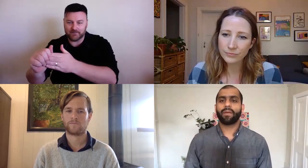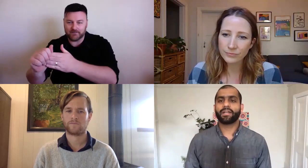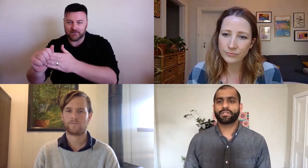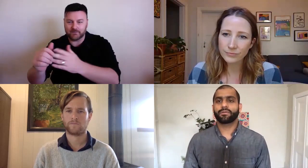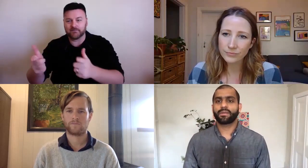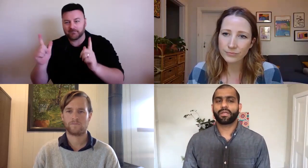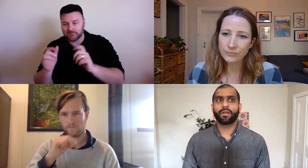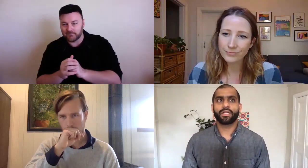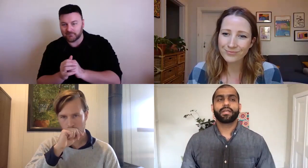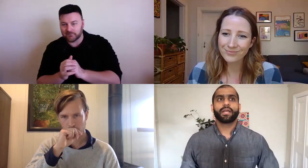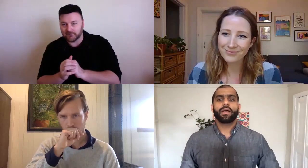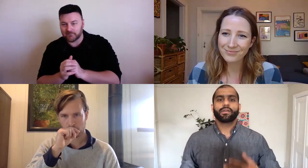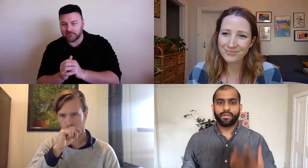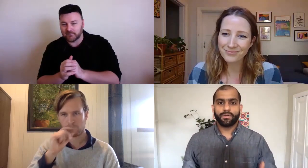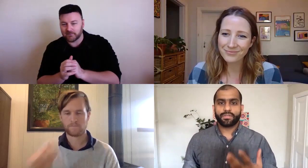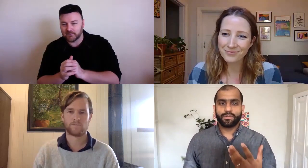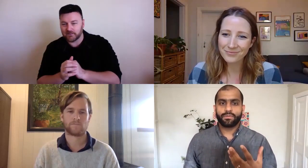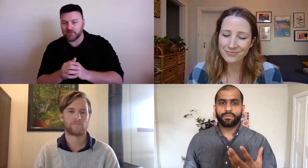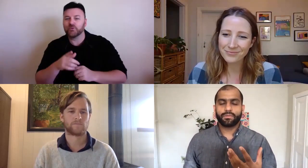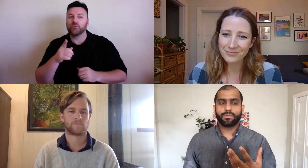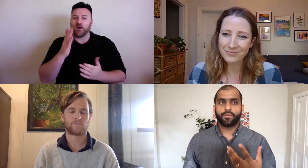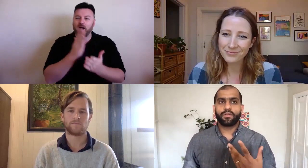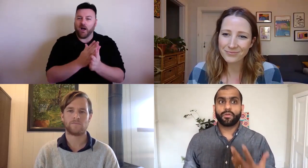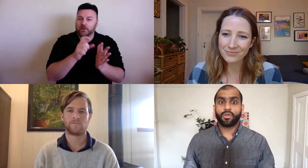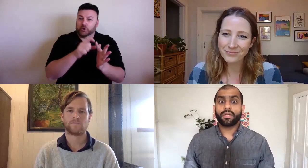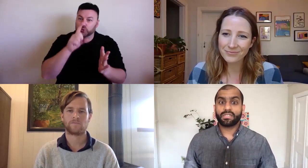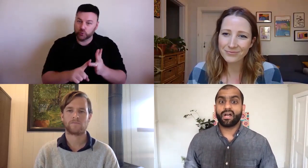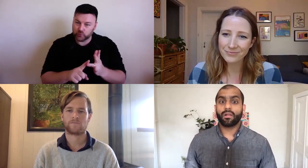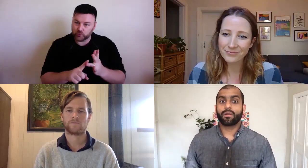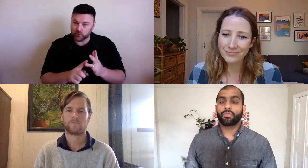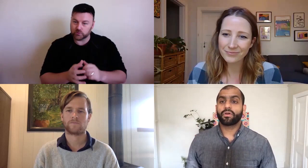badge or something on it. So to - if you're not in dialogue with those